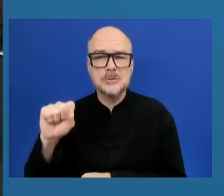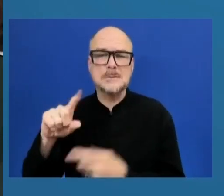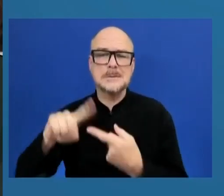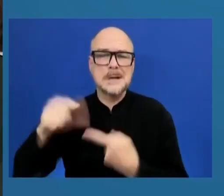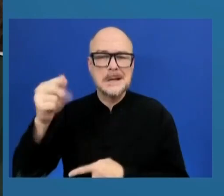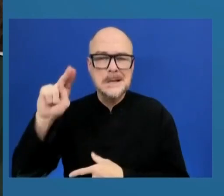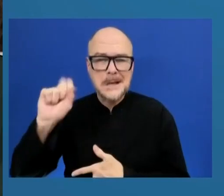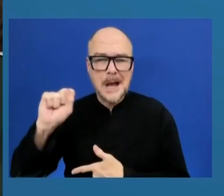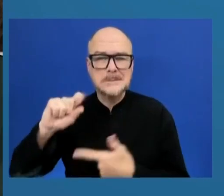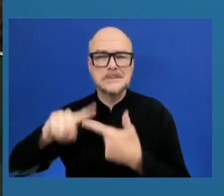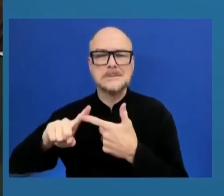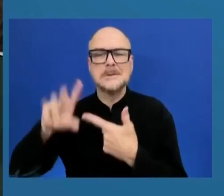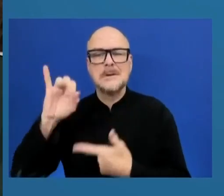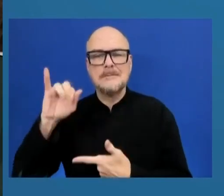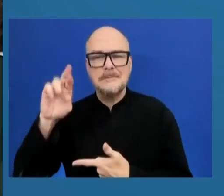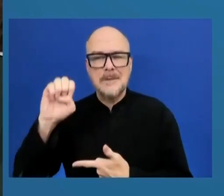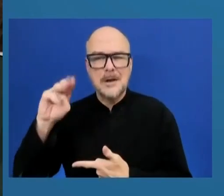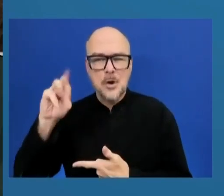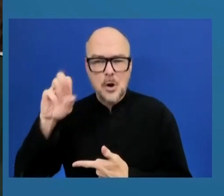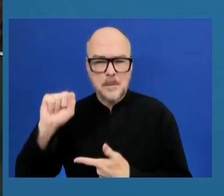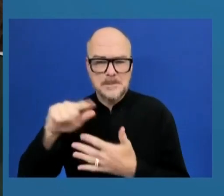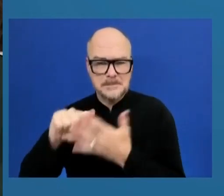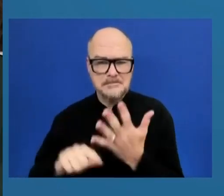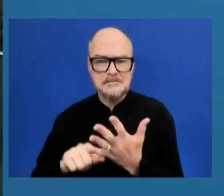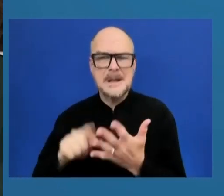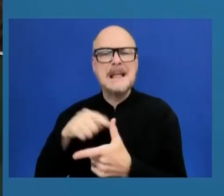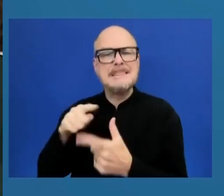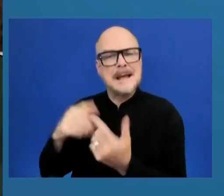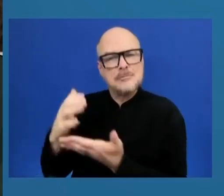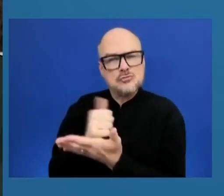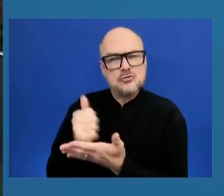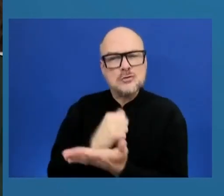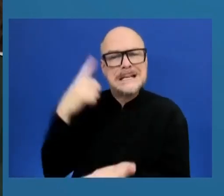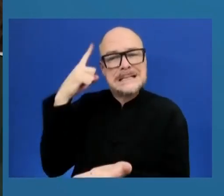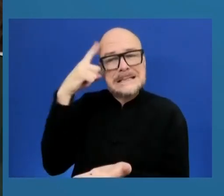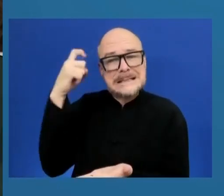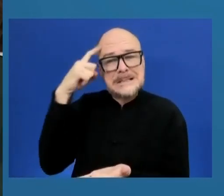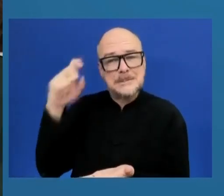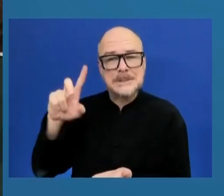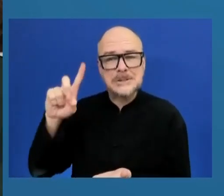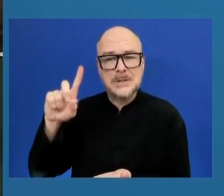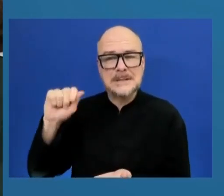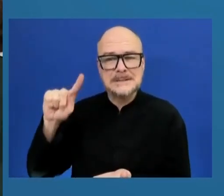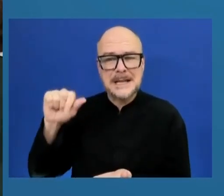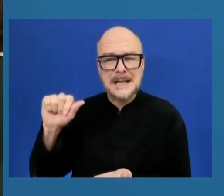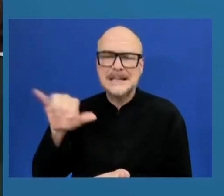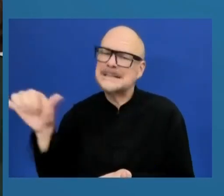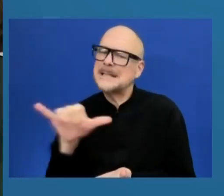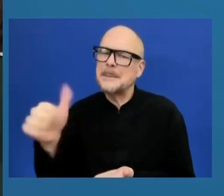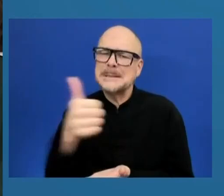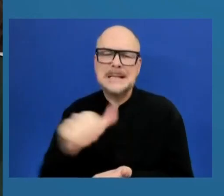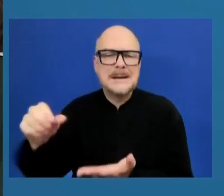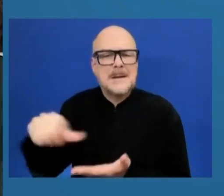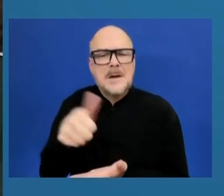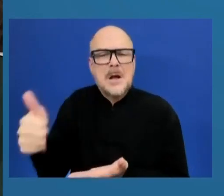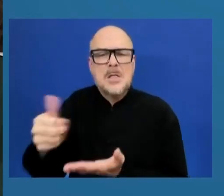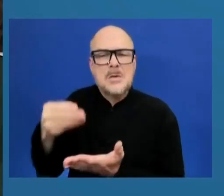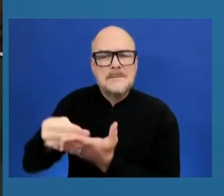and so it would allow them to track suspicious data like they do with any other um financial transactions and so right now that information is going to the